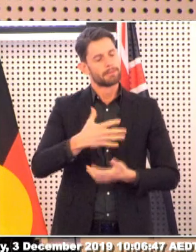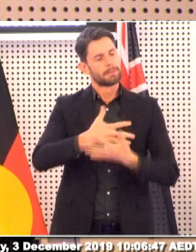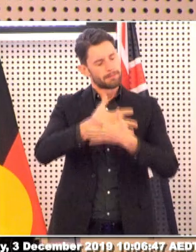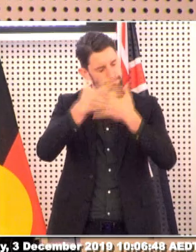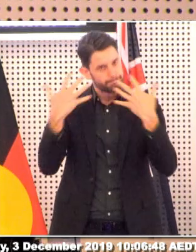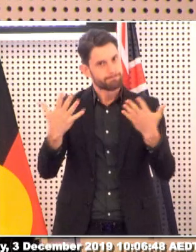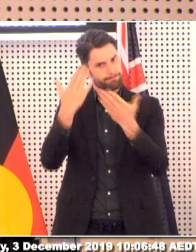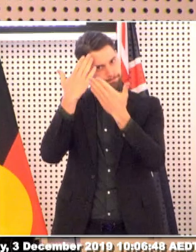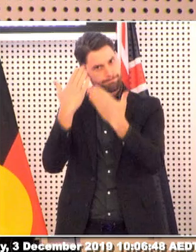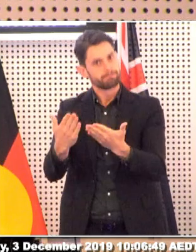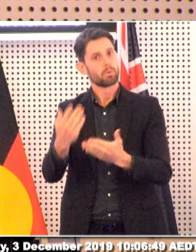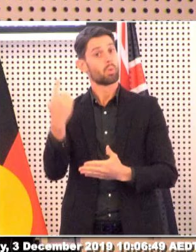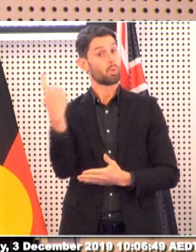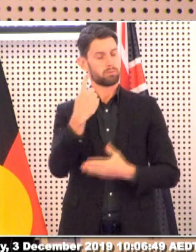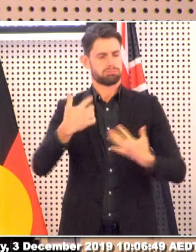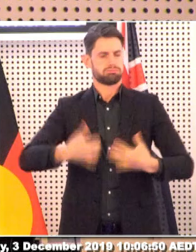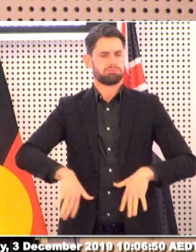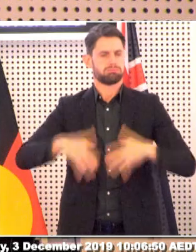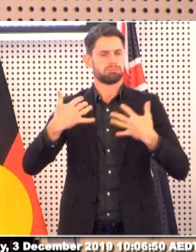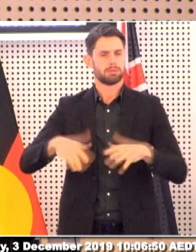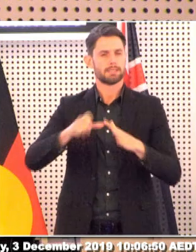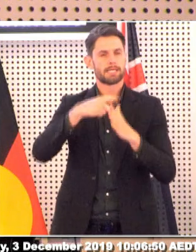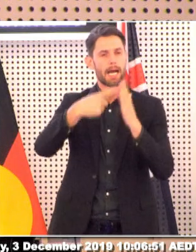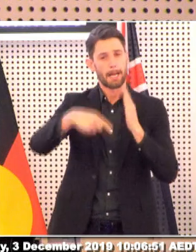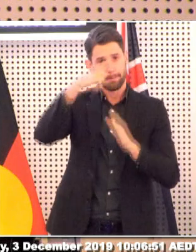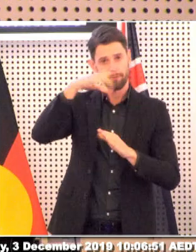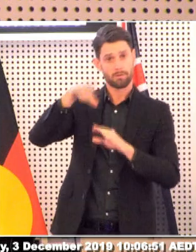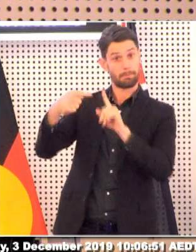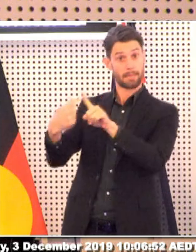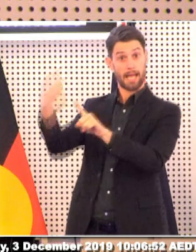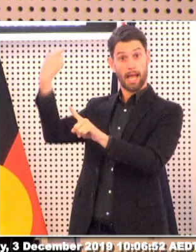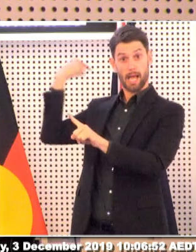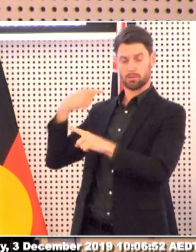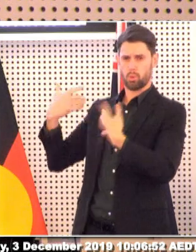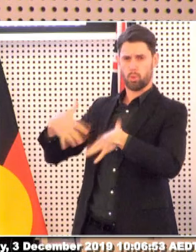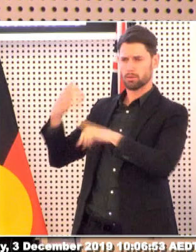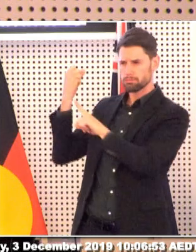who through their determined and committed leadership have paved the path towards